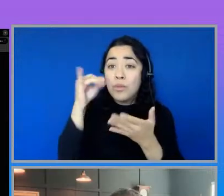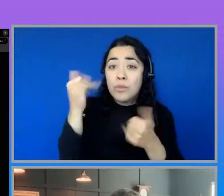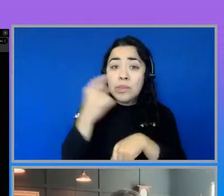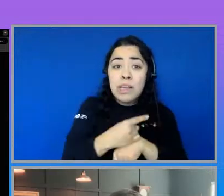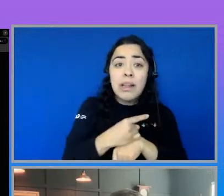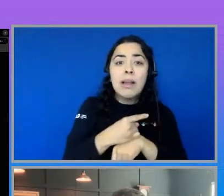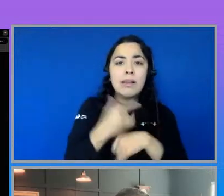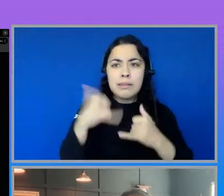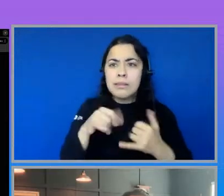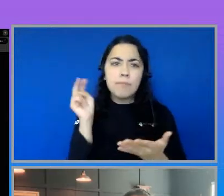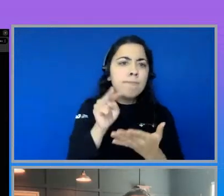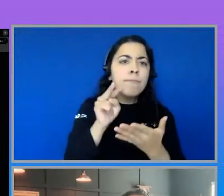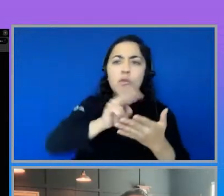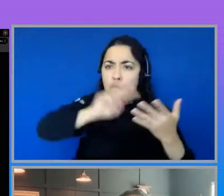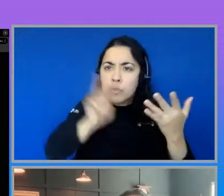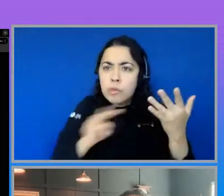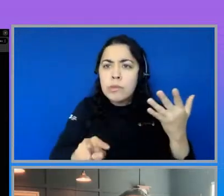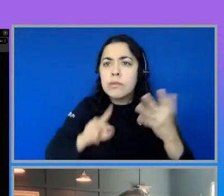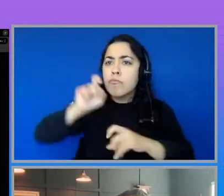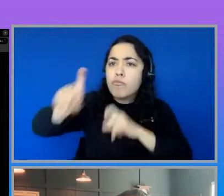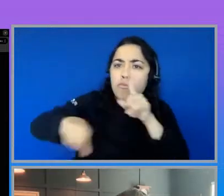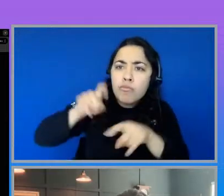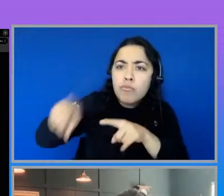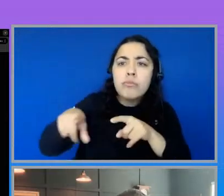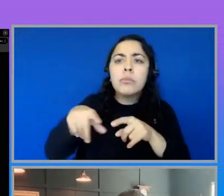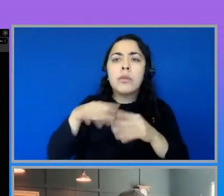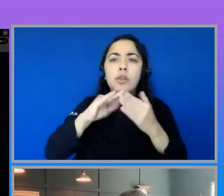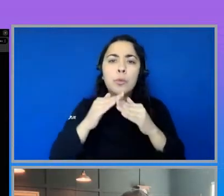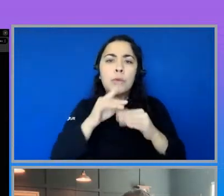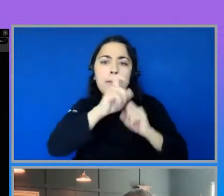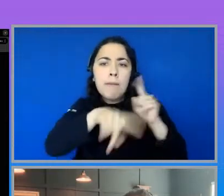questions about them, ask the community, dig in deep and learn